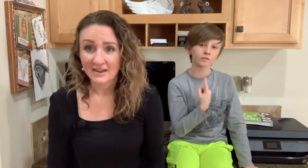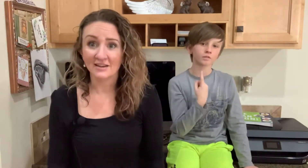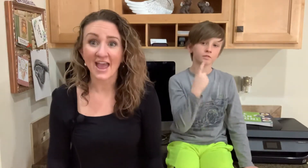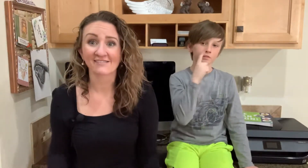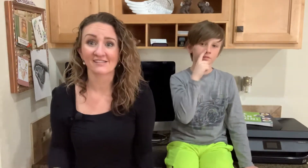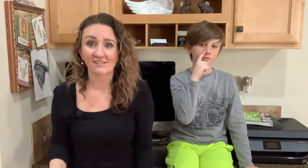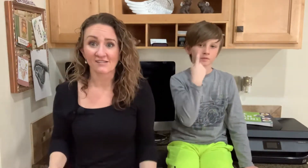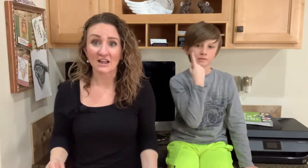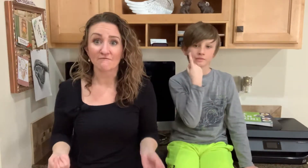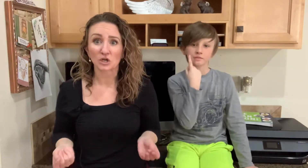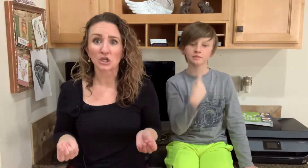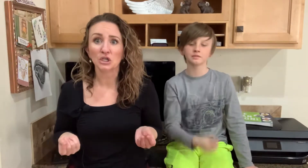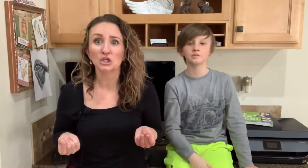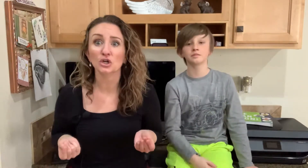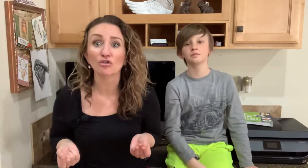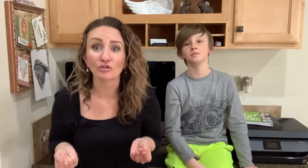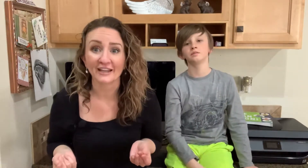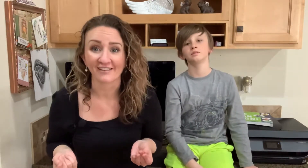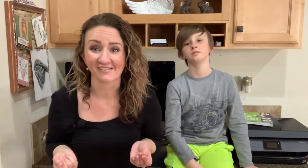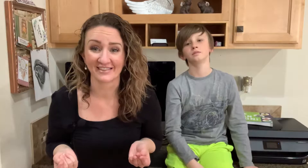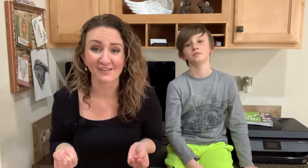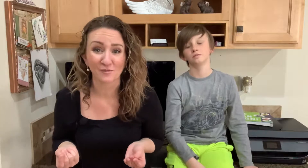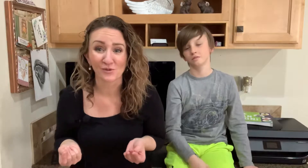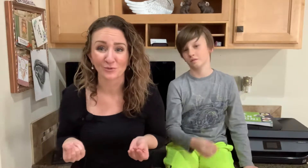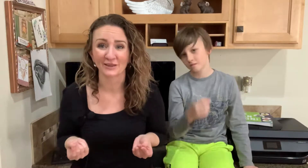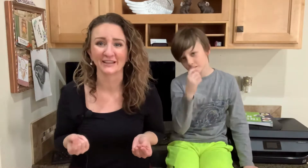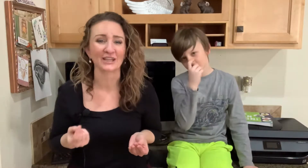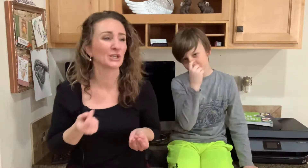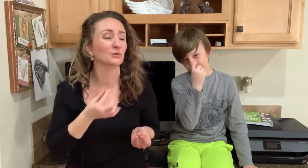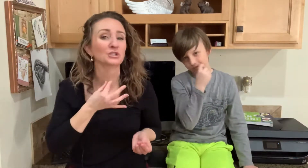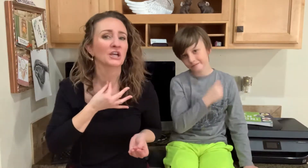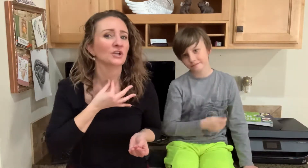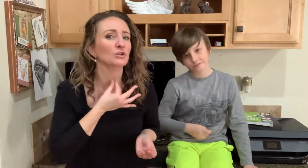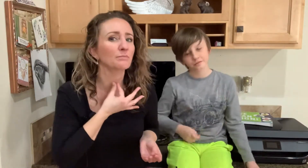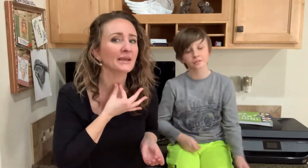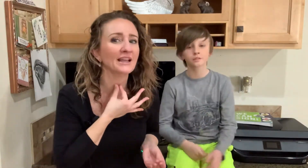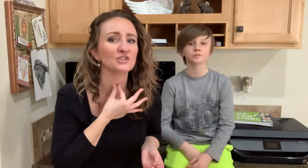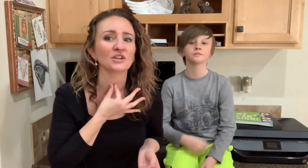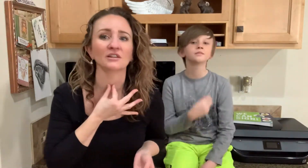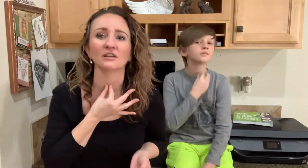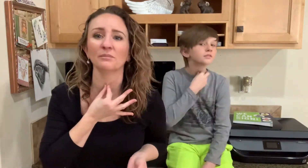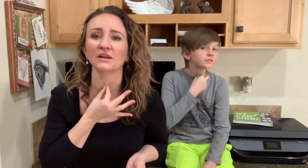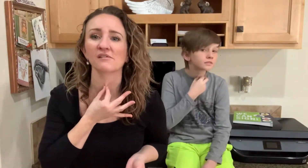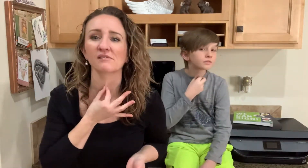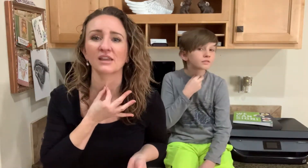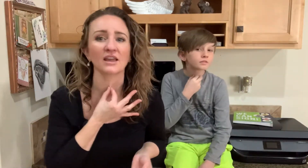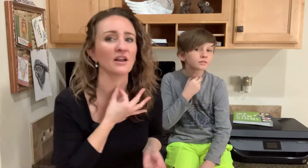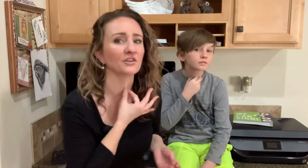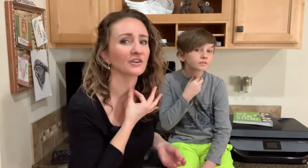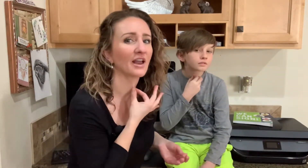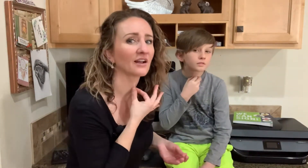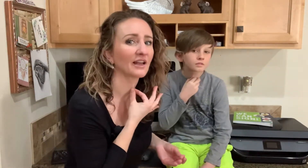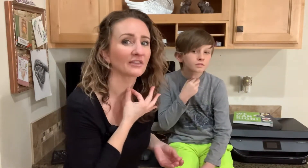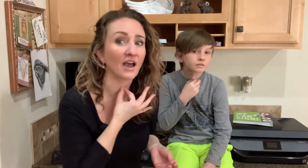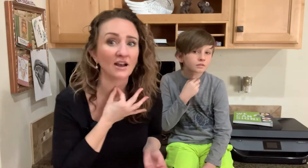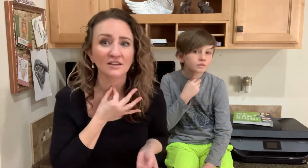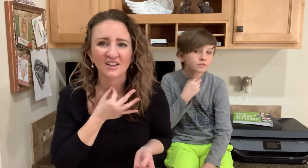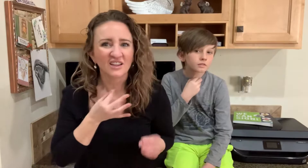Next is the sign for curious. This one's really cute. You pinch a little bit of skin on your neck like that.